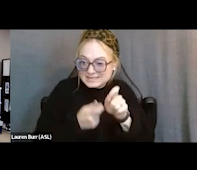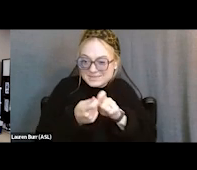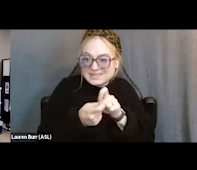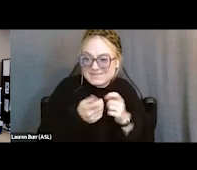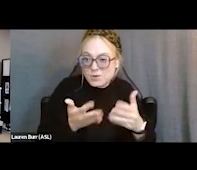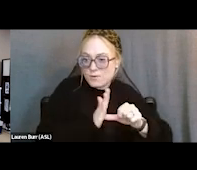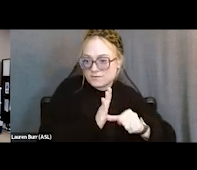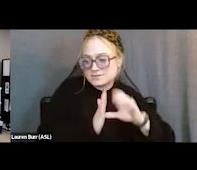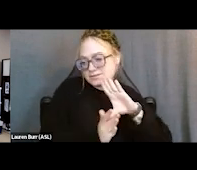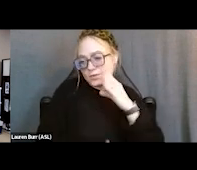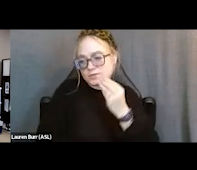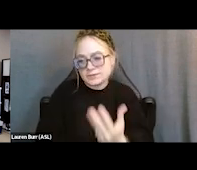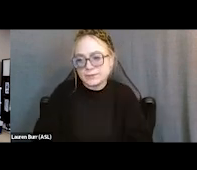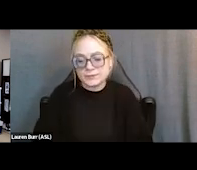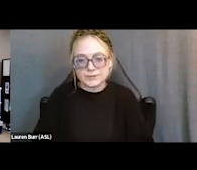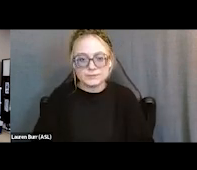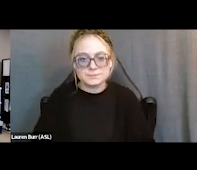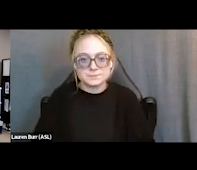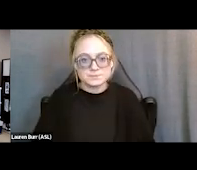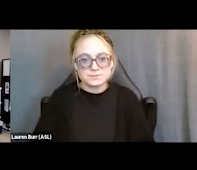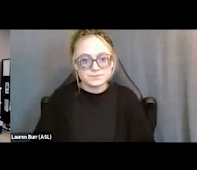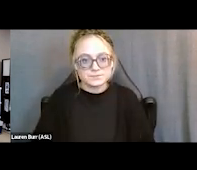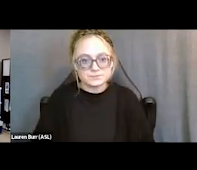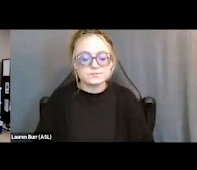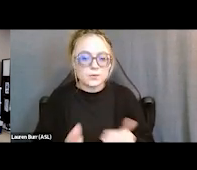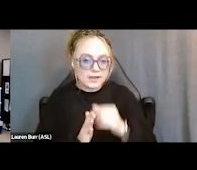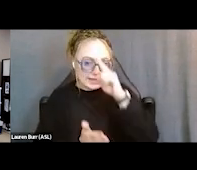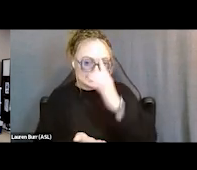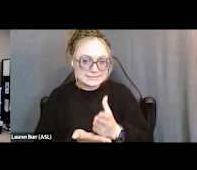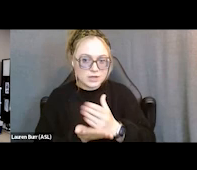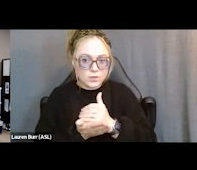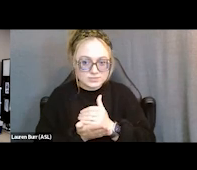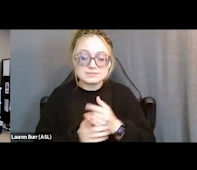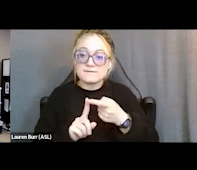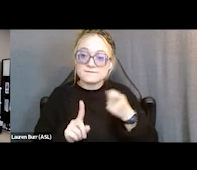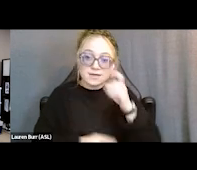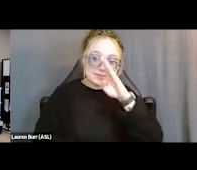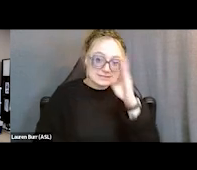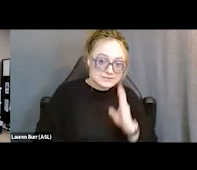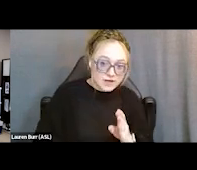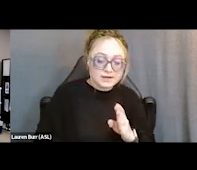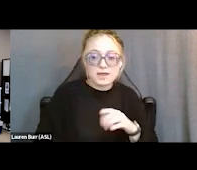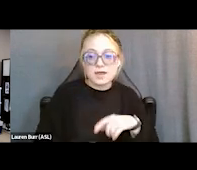Okay. So, as we said, psychosis can be a product of a schizophrenia spectrum disorder or a mood disorder,